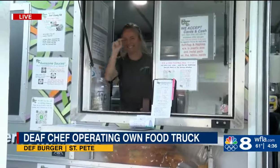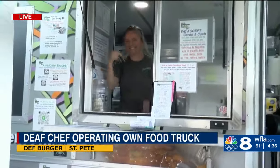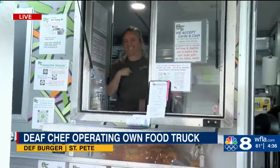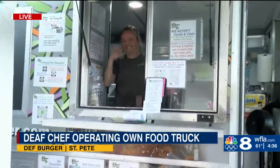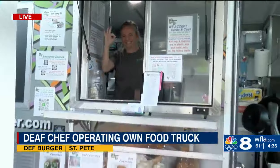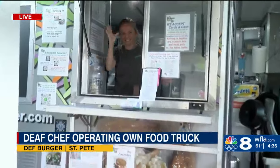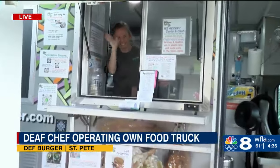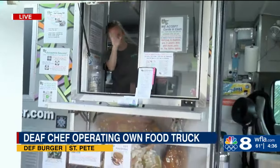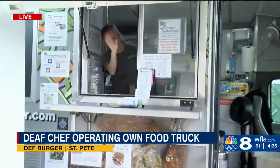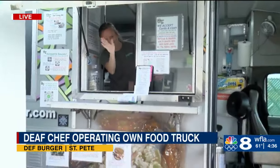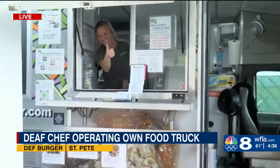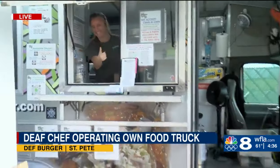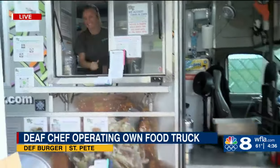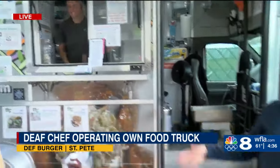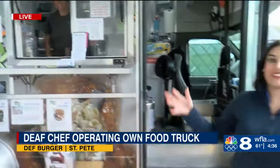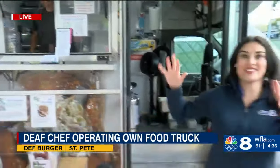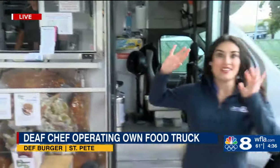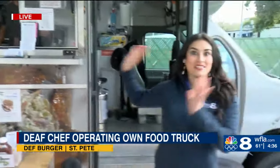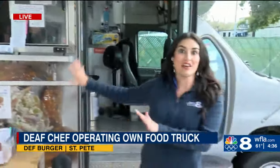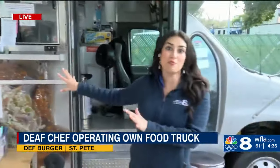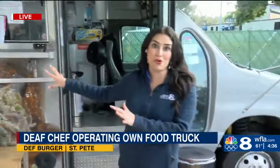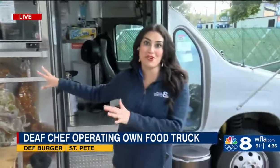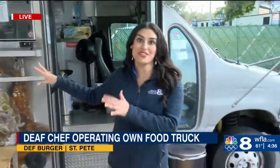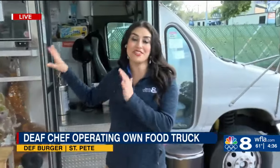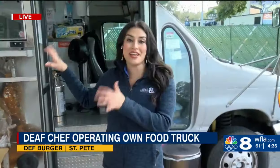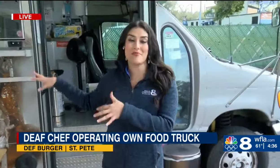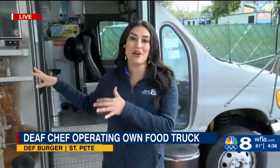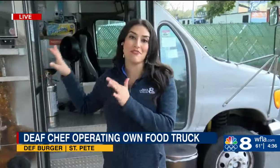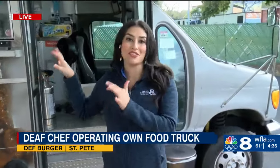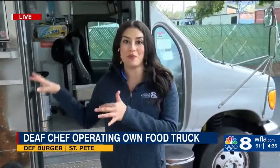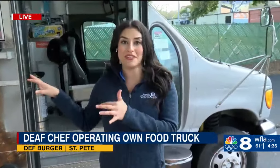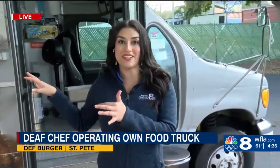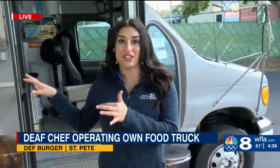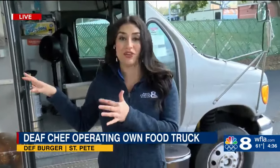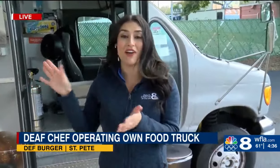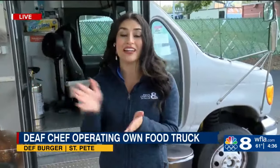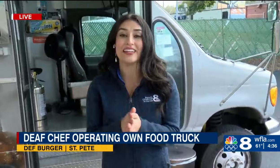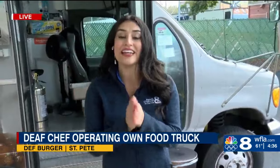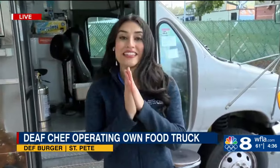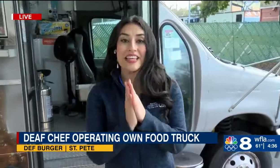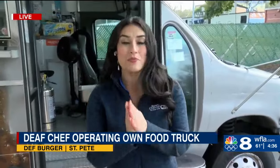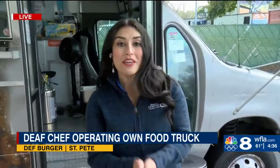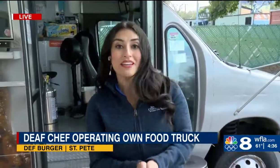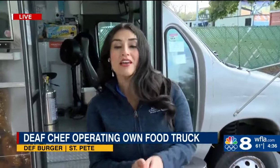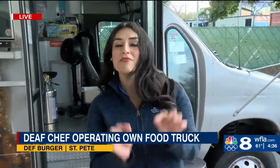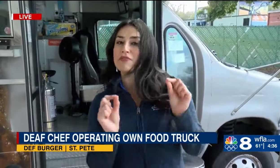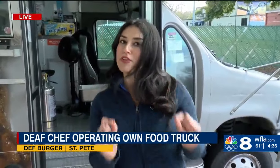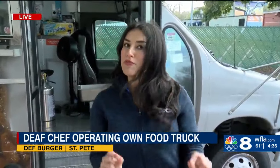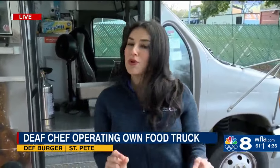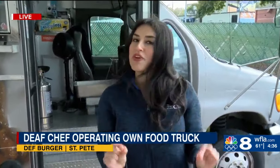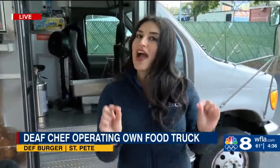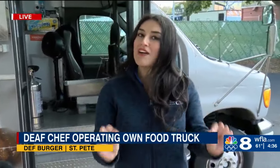AND IT'S SUCH AN AMAZING STORY TO TELL, TOO. AND BY THE WAY, THIS IS ON HIS FOOD TRUCK.